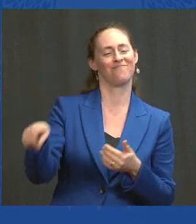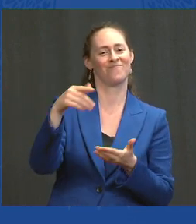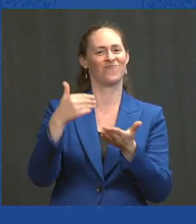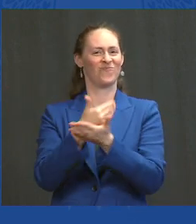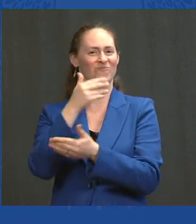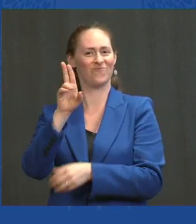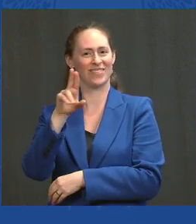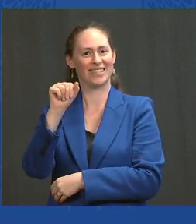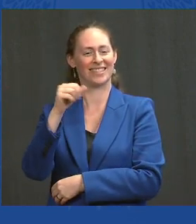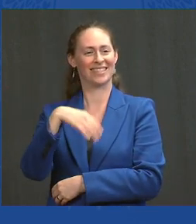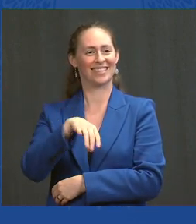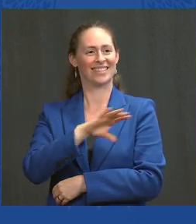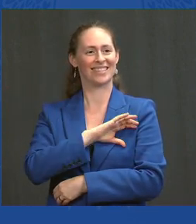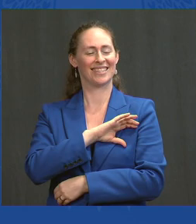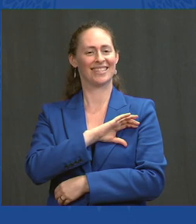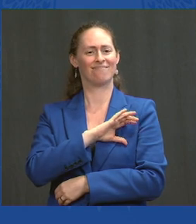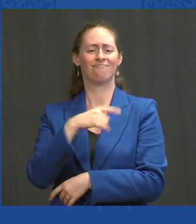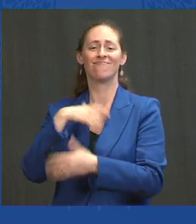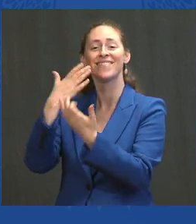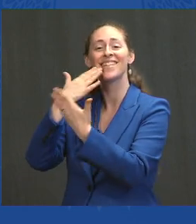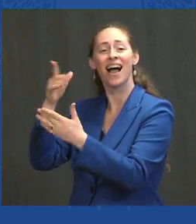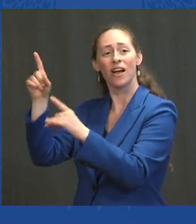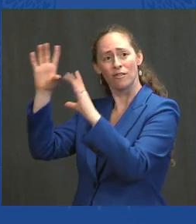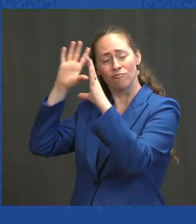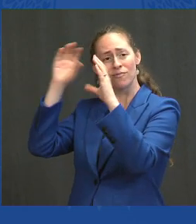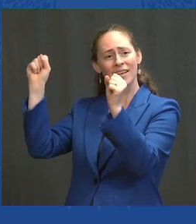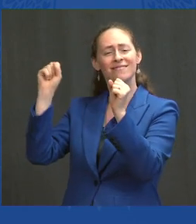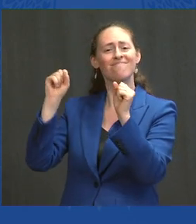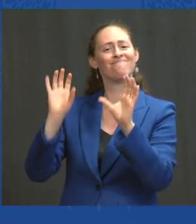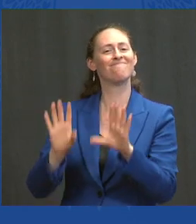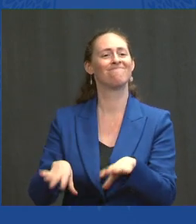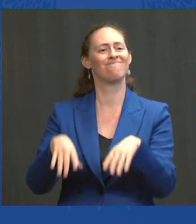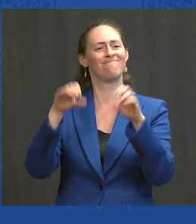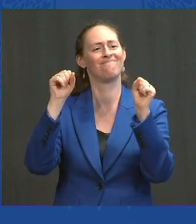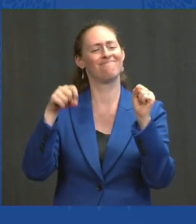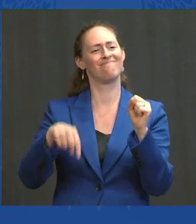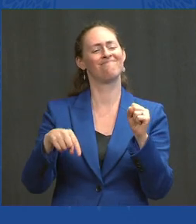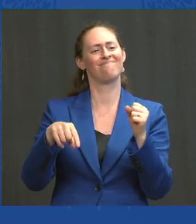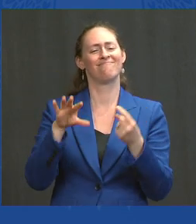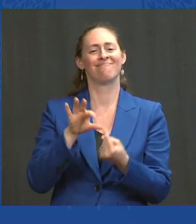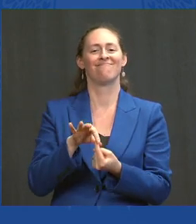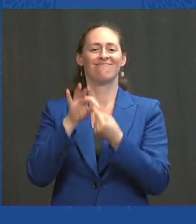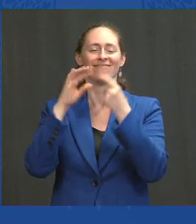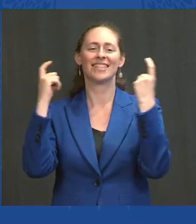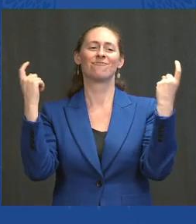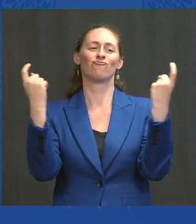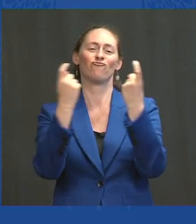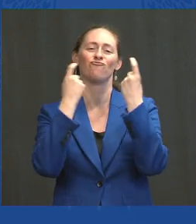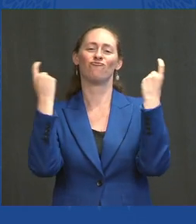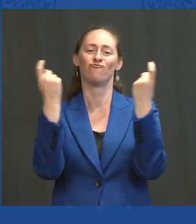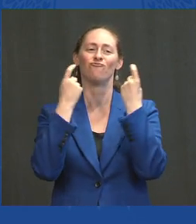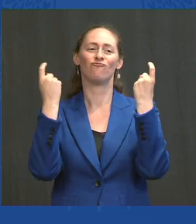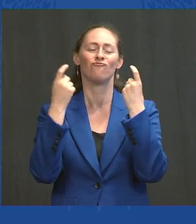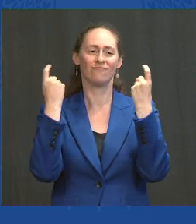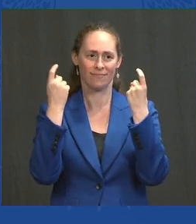Biden for hosting this very special naturalization ceremony and Secretary Alejandro Mayorkas of the Department of Homeland